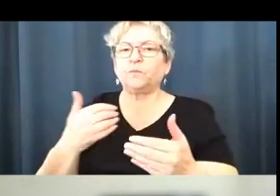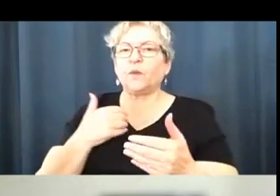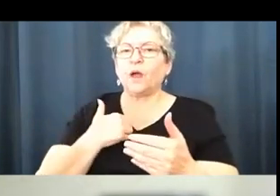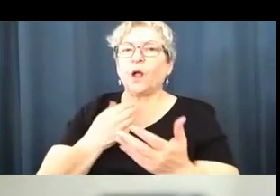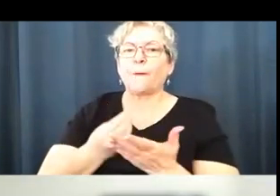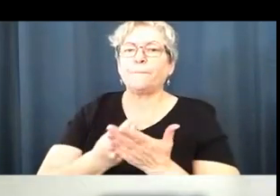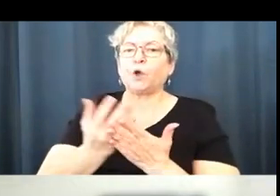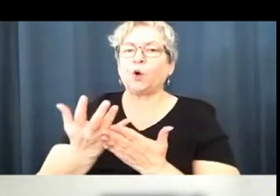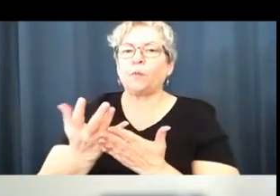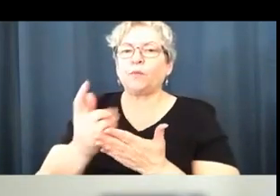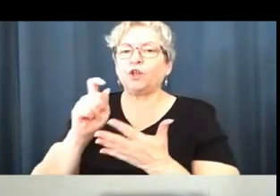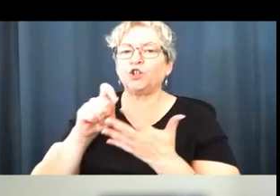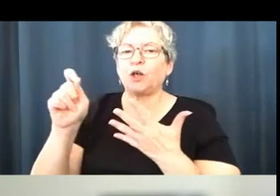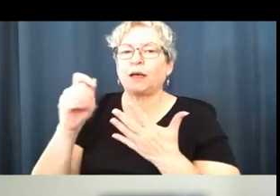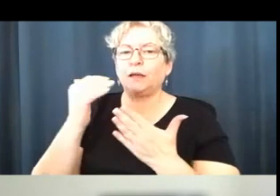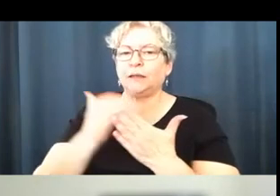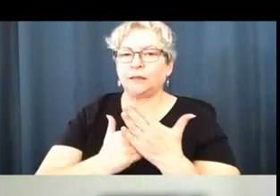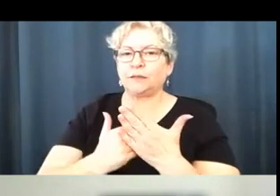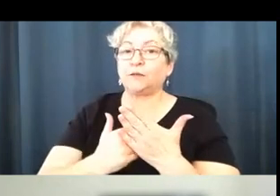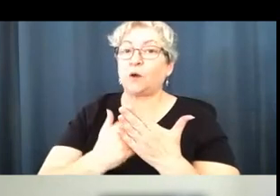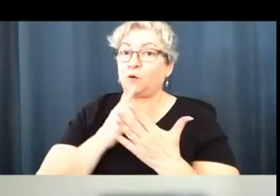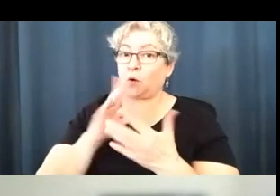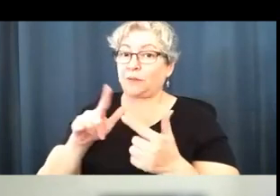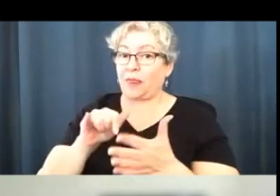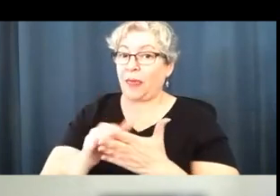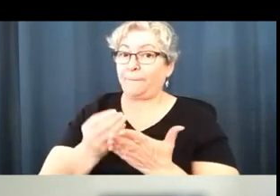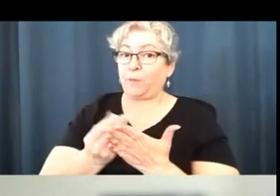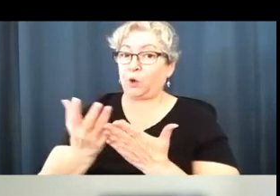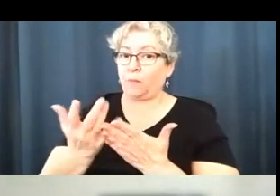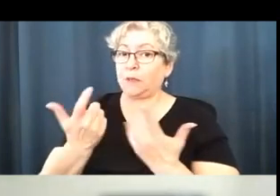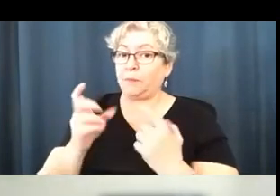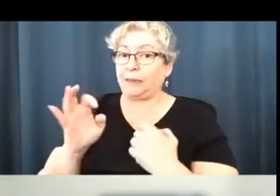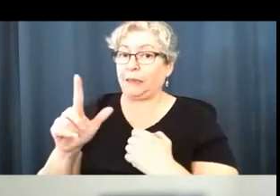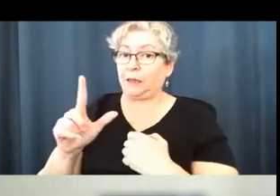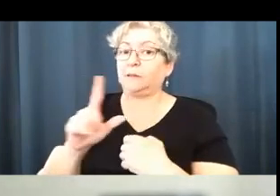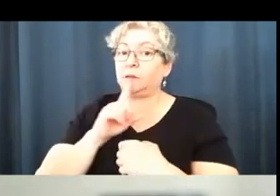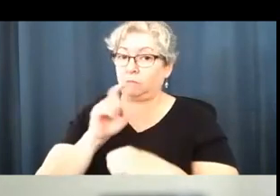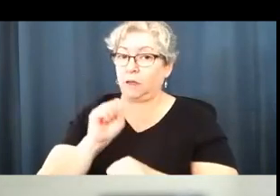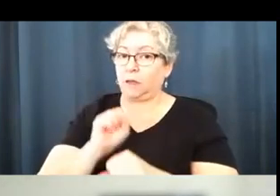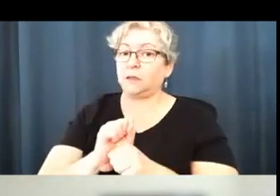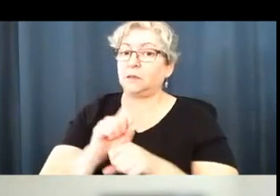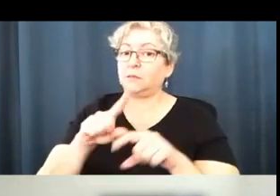So we mentioned procurement as a big deal and it is depending on a lot of different factors within your organization.